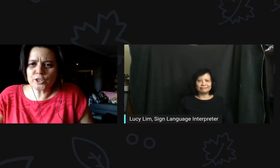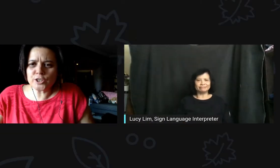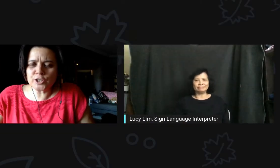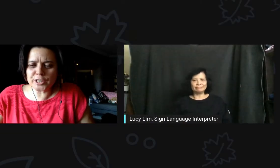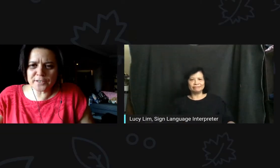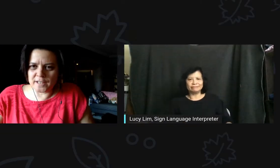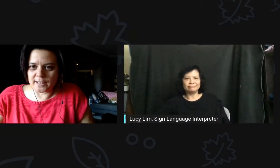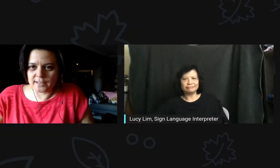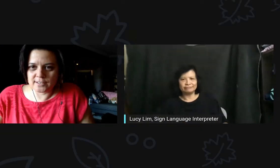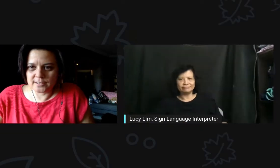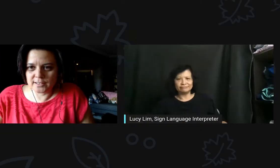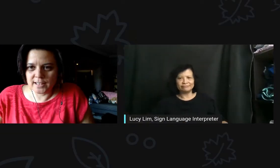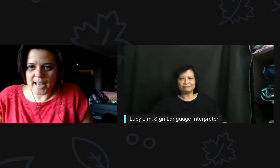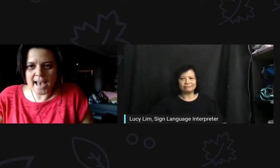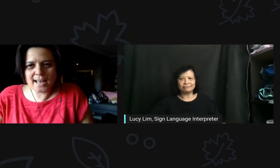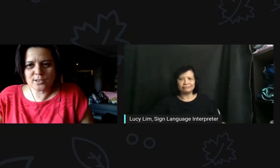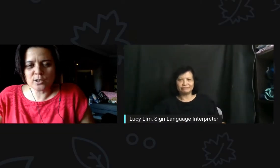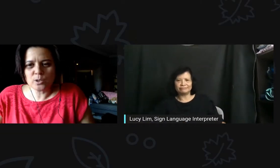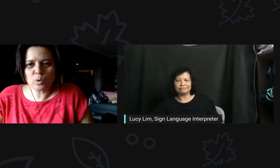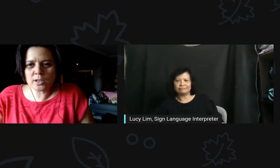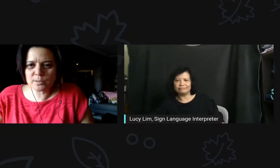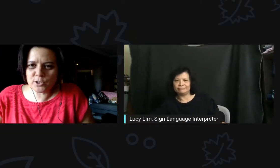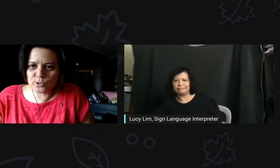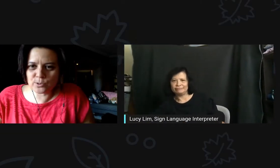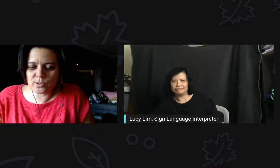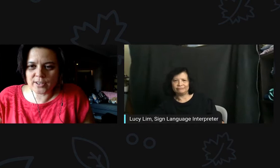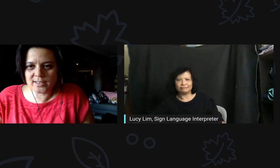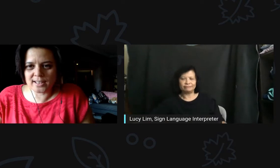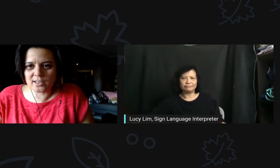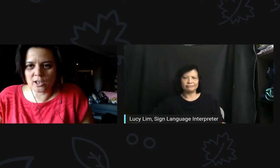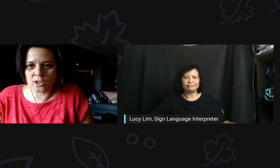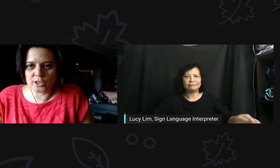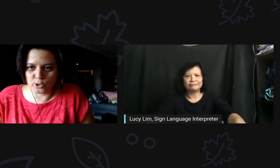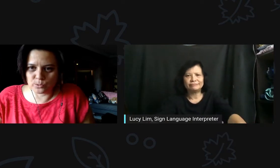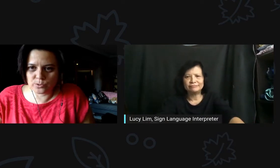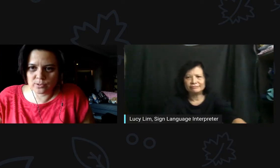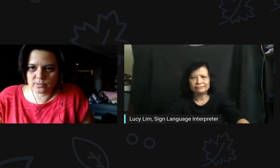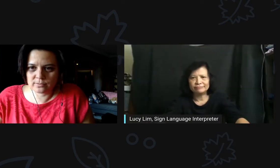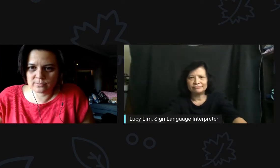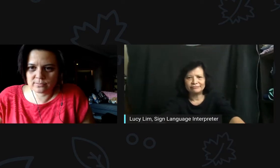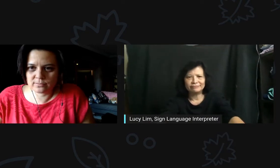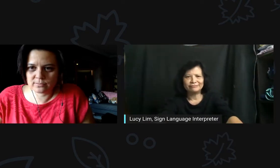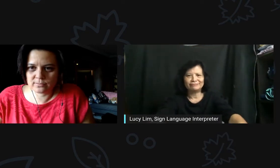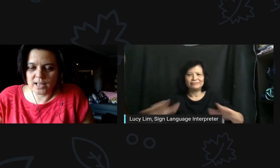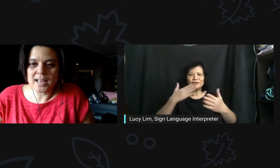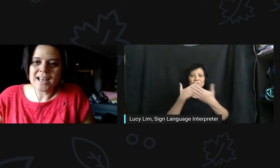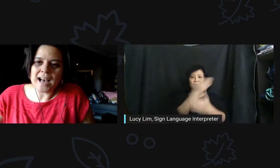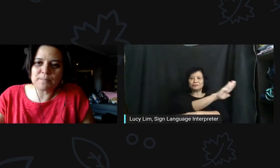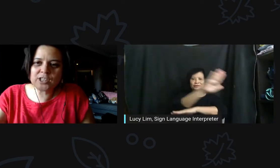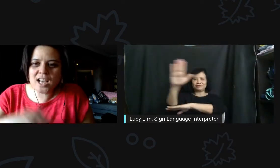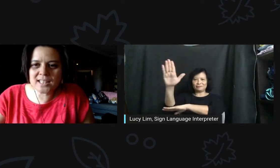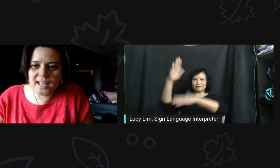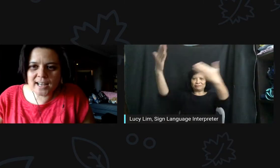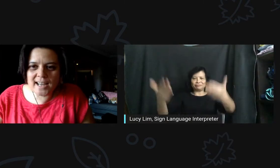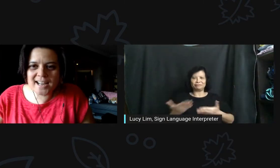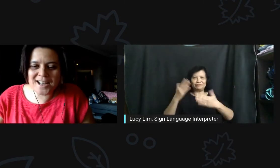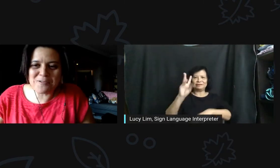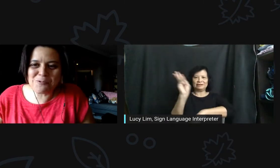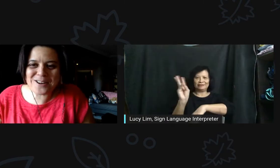Good evening, and welcome to the 6 o'clock news. I'm just kidding.